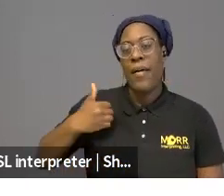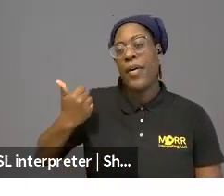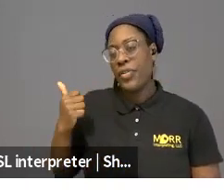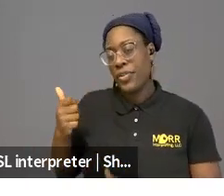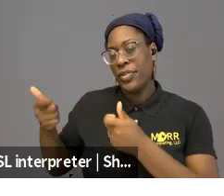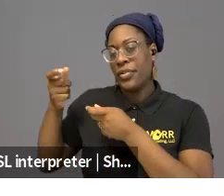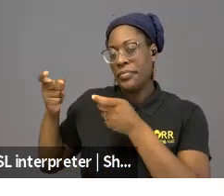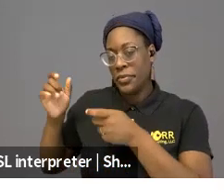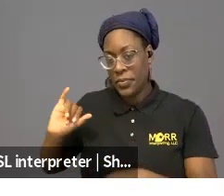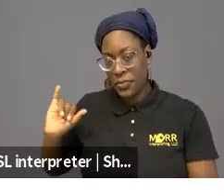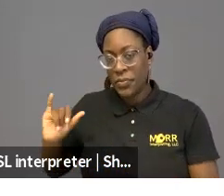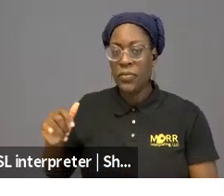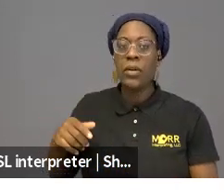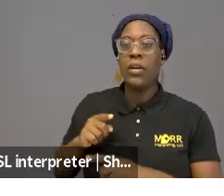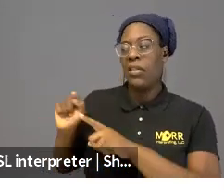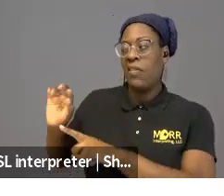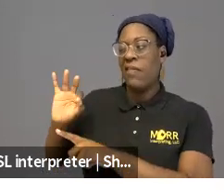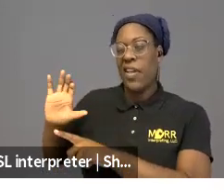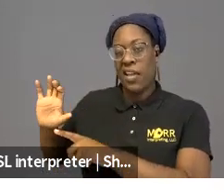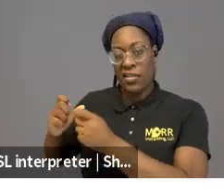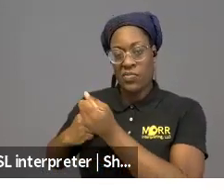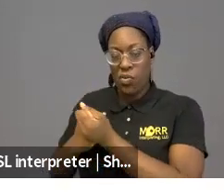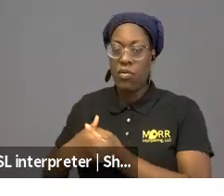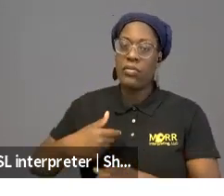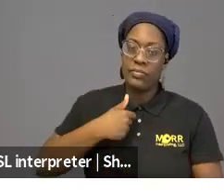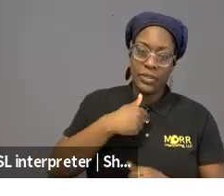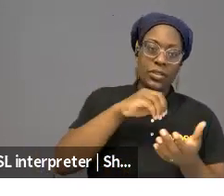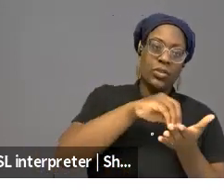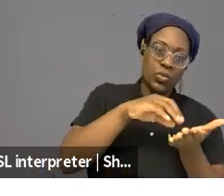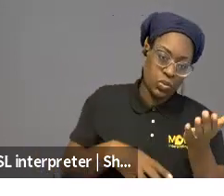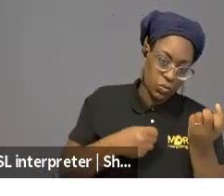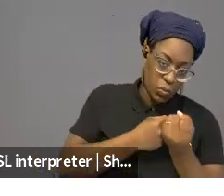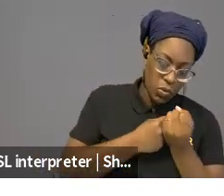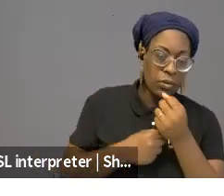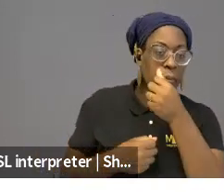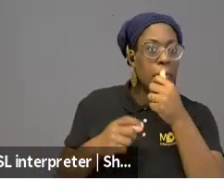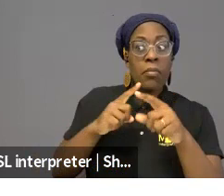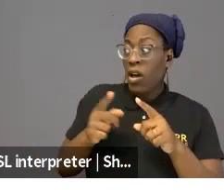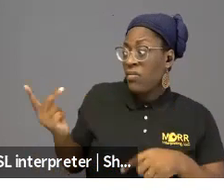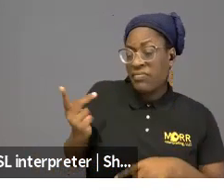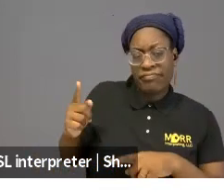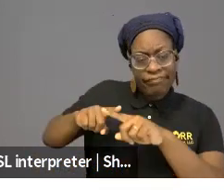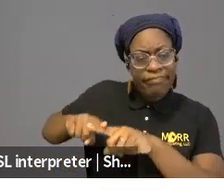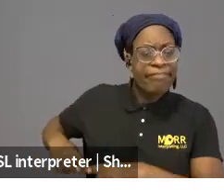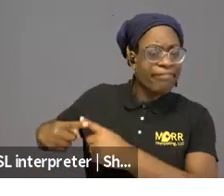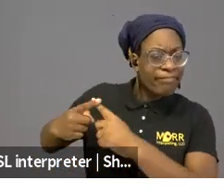However, we collaborate and support each other so much. In fact, she is here today